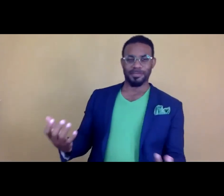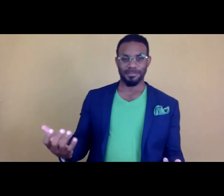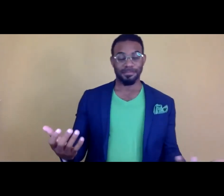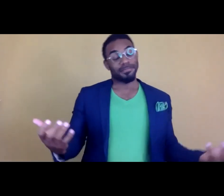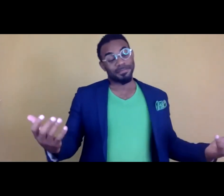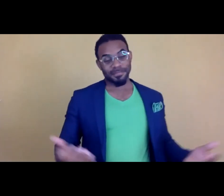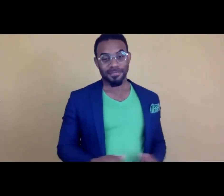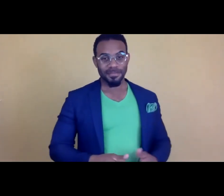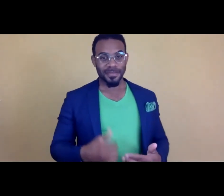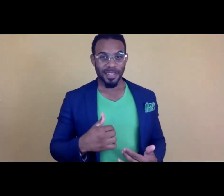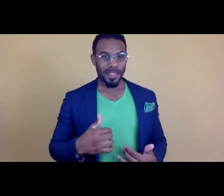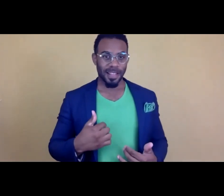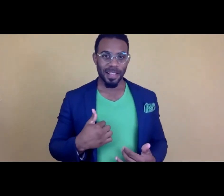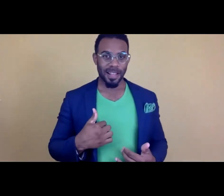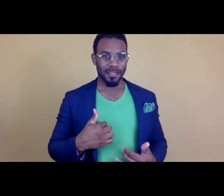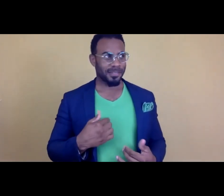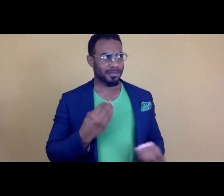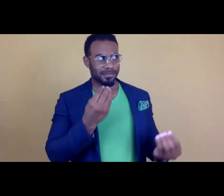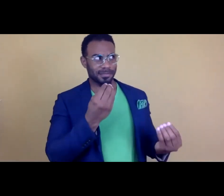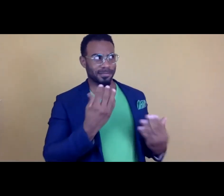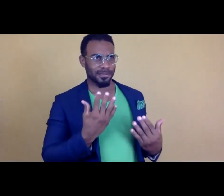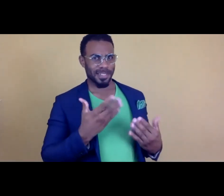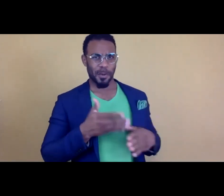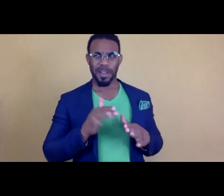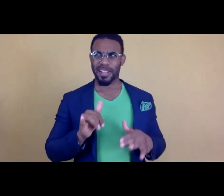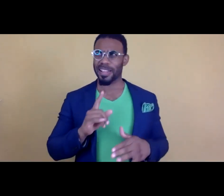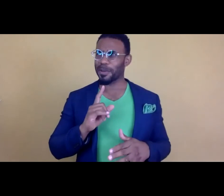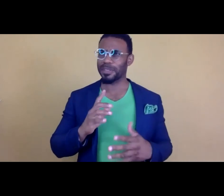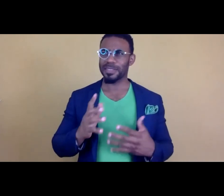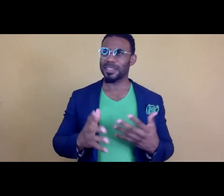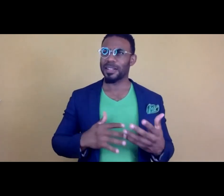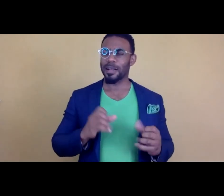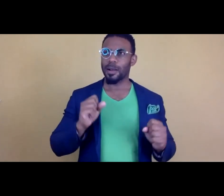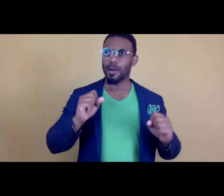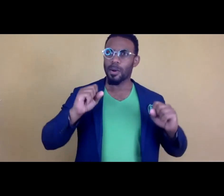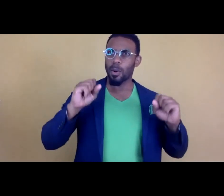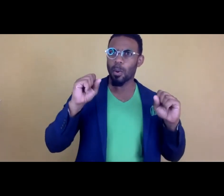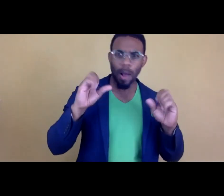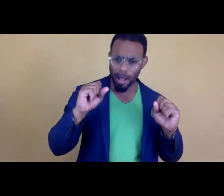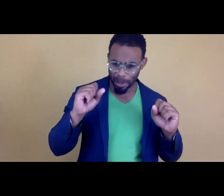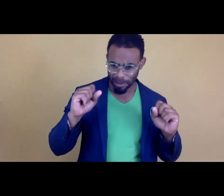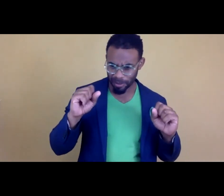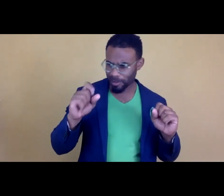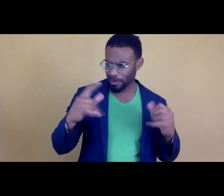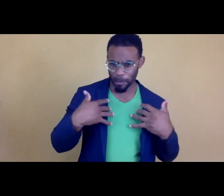But then, I would have it said to me in a way that was like wow, you are brave because